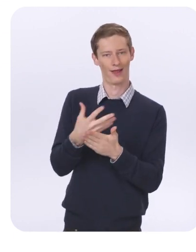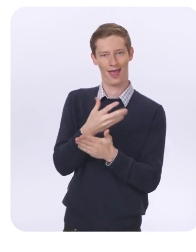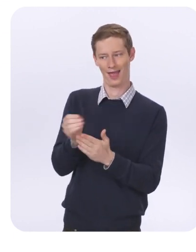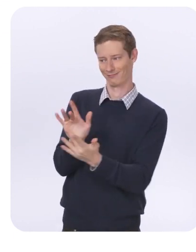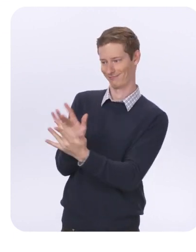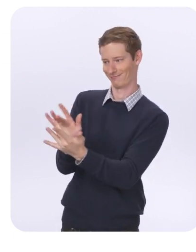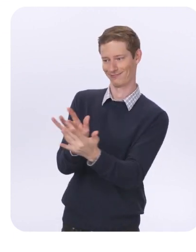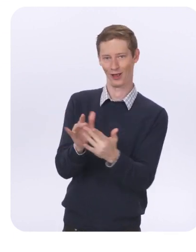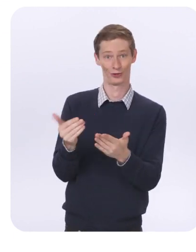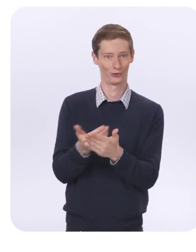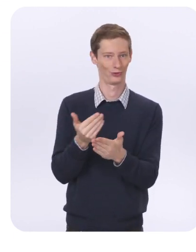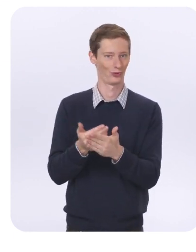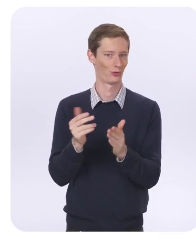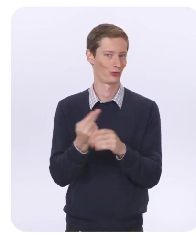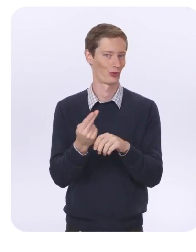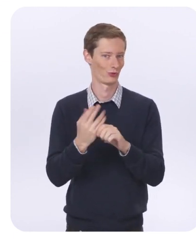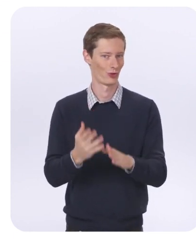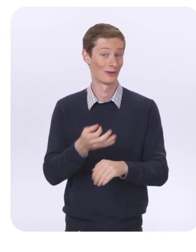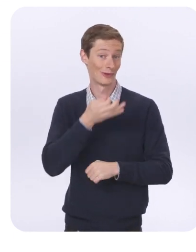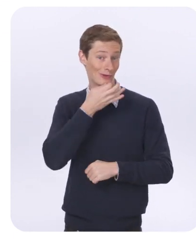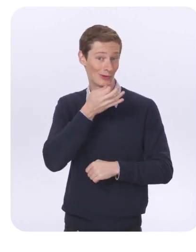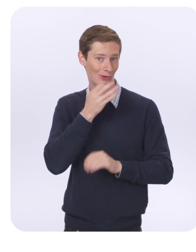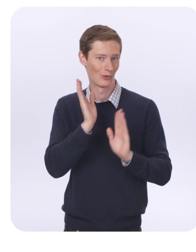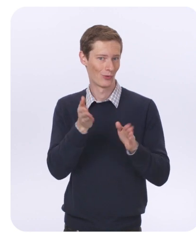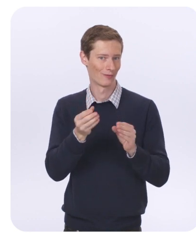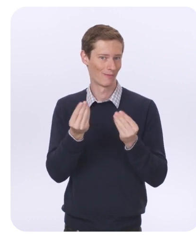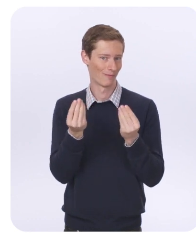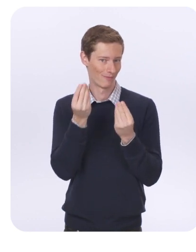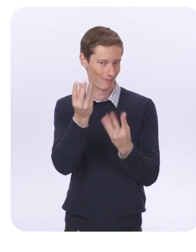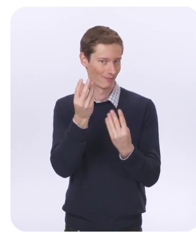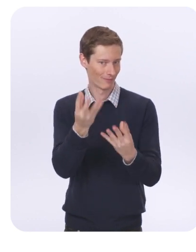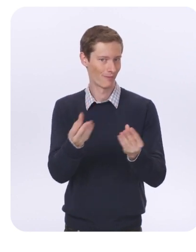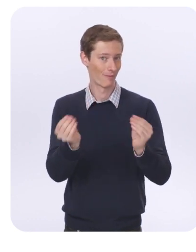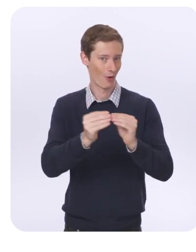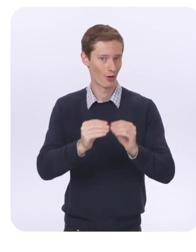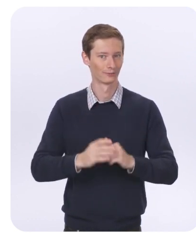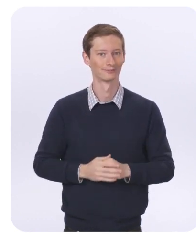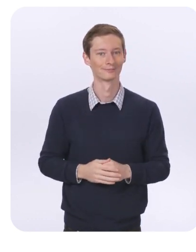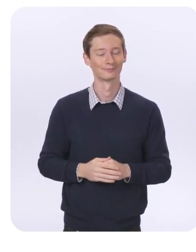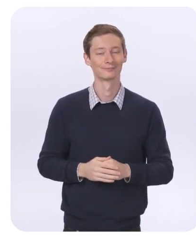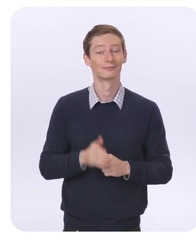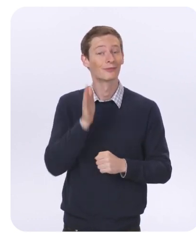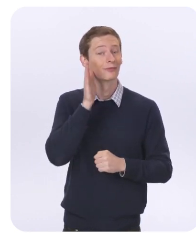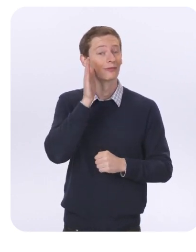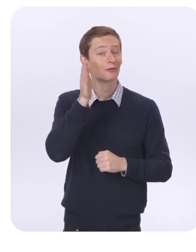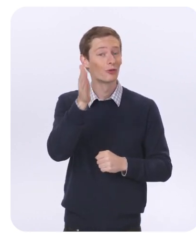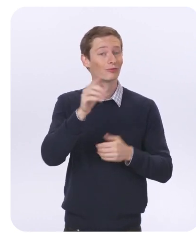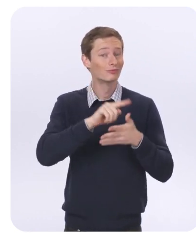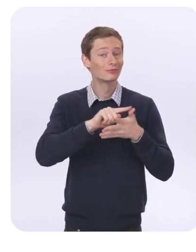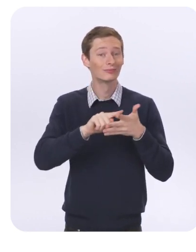and self-serve tooling for you to own your destiny on the store. Before I wrap up, I want to give a major shout out to